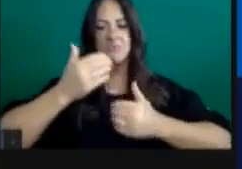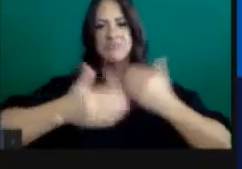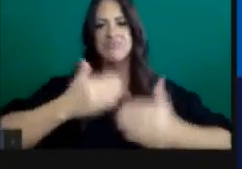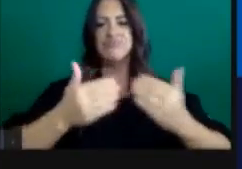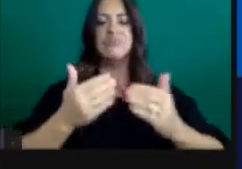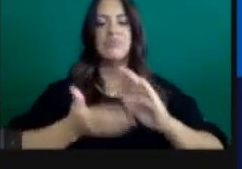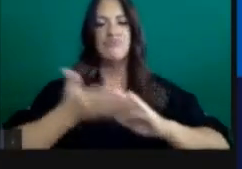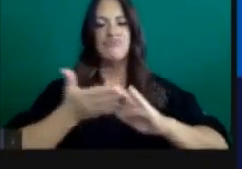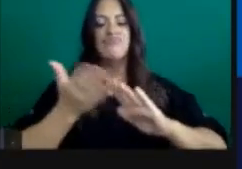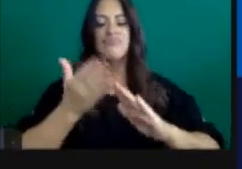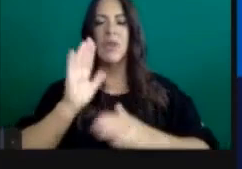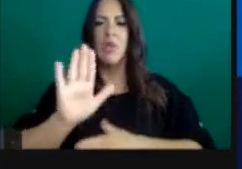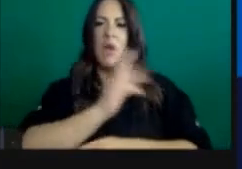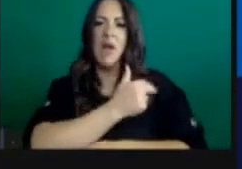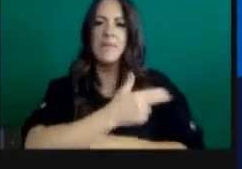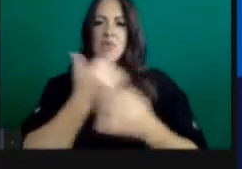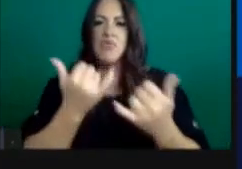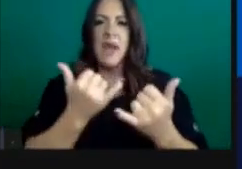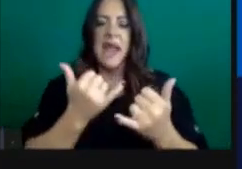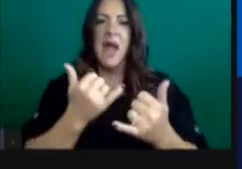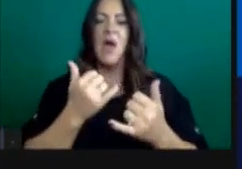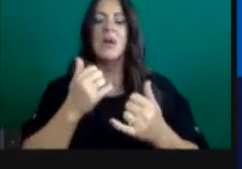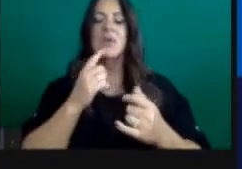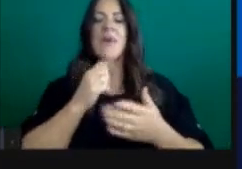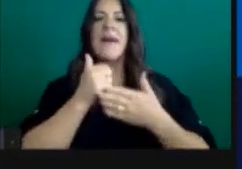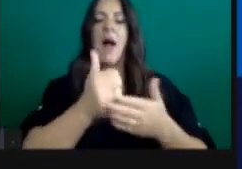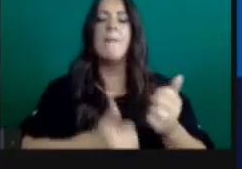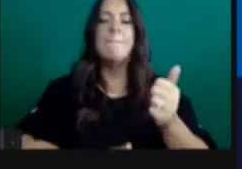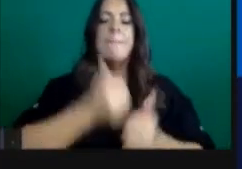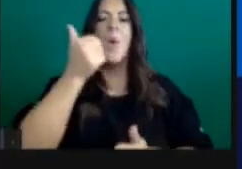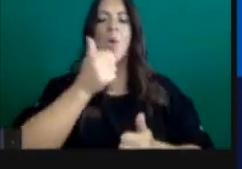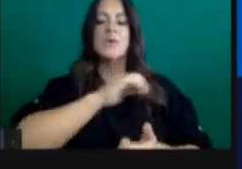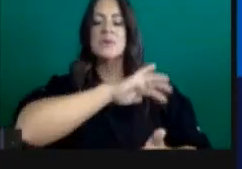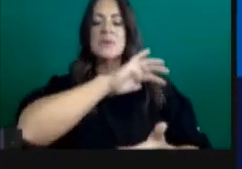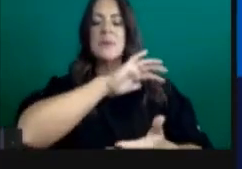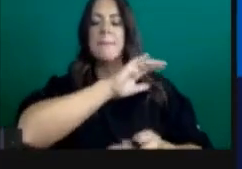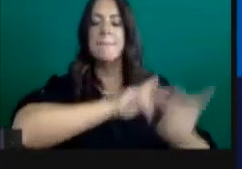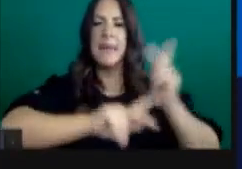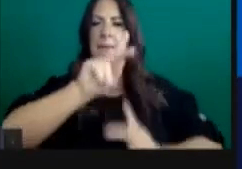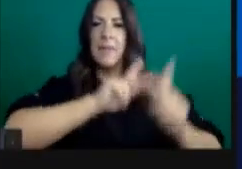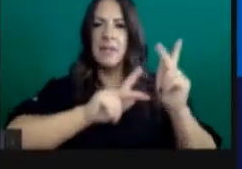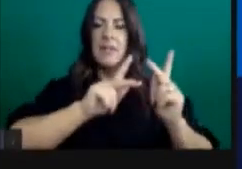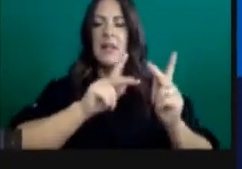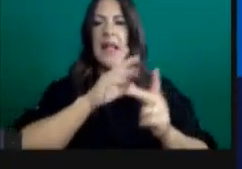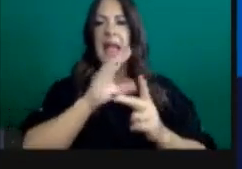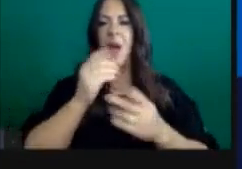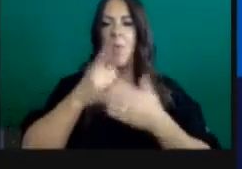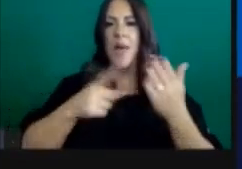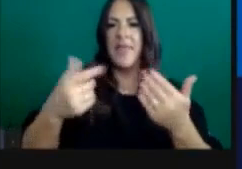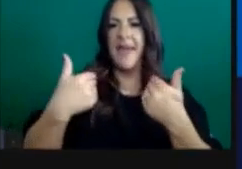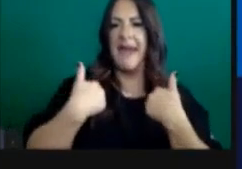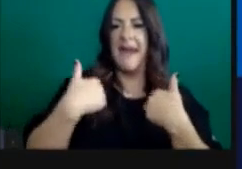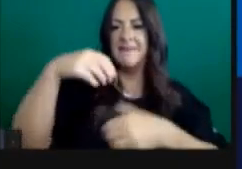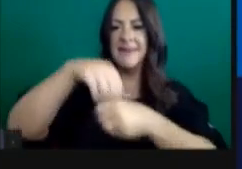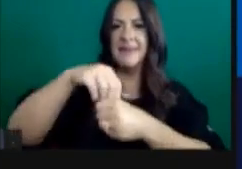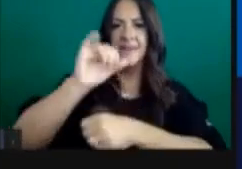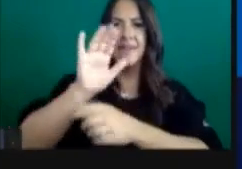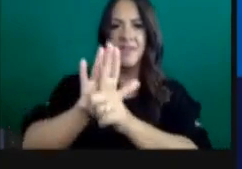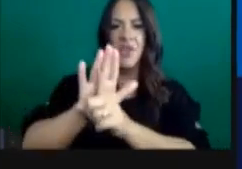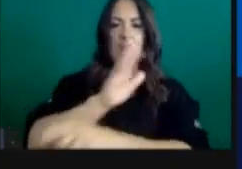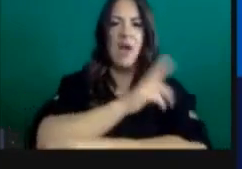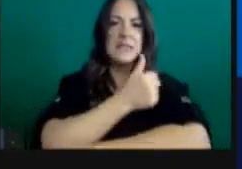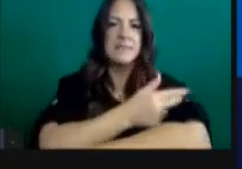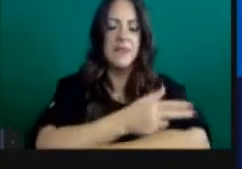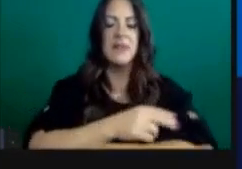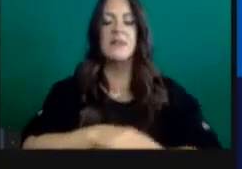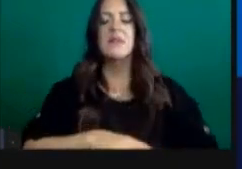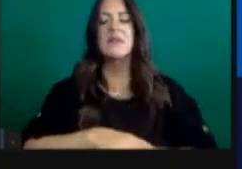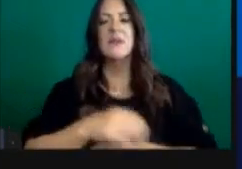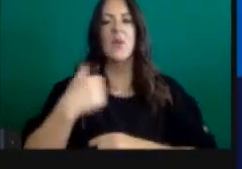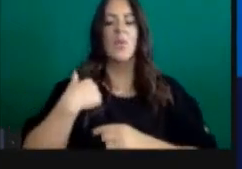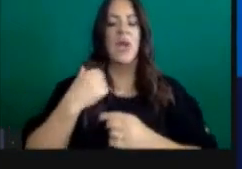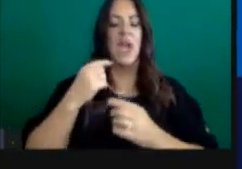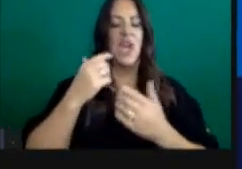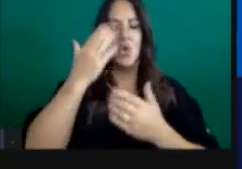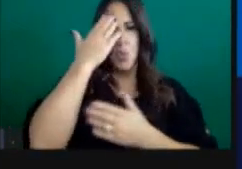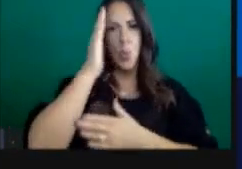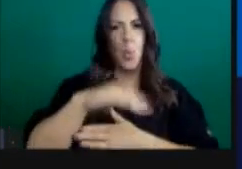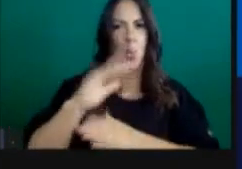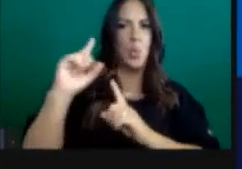AND ADAPTING THEIR OPERATIONS AND SPACE IN AN IMPORTANT AND INNOVATIVE WAYS TO MAKE SURE WE CAN ON THE CAMPUSES OF THE HOSPITAL.